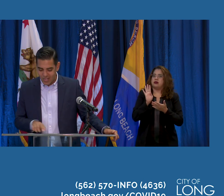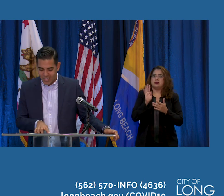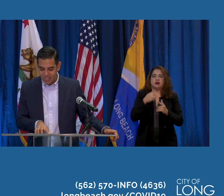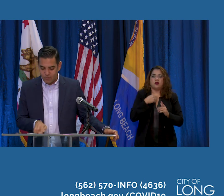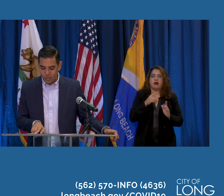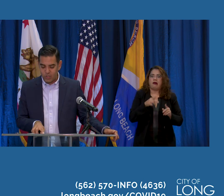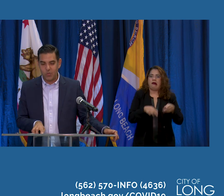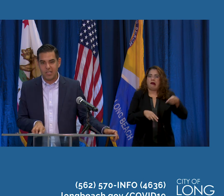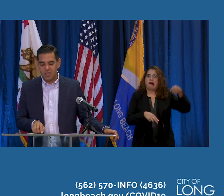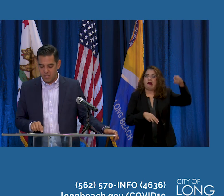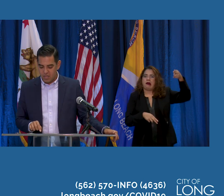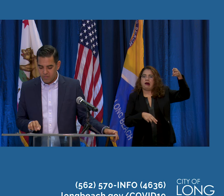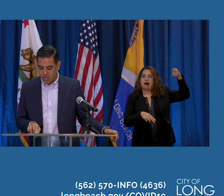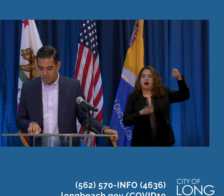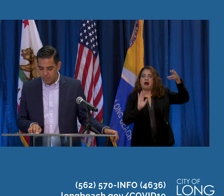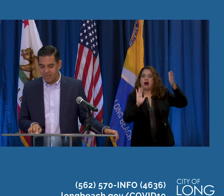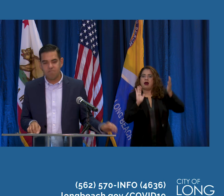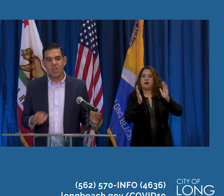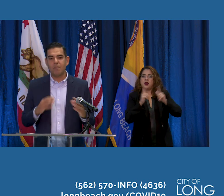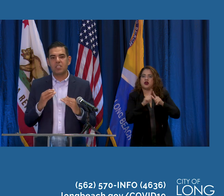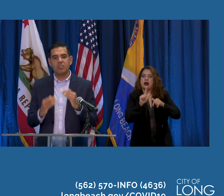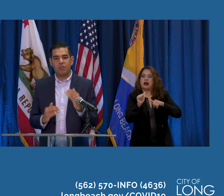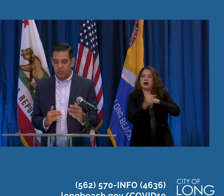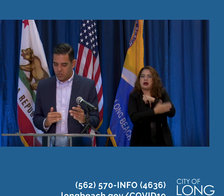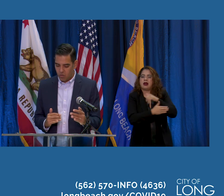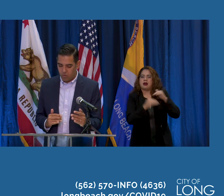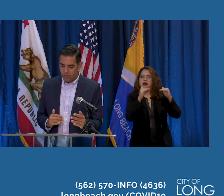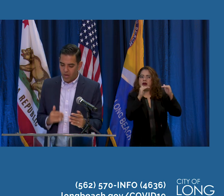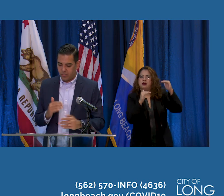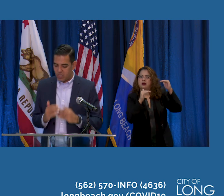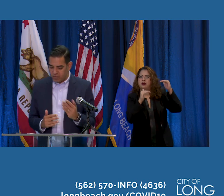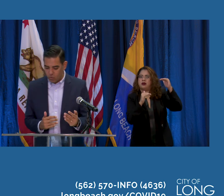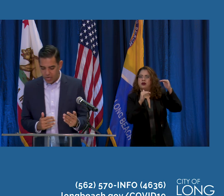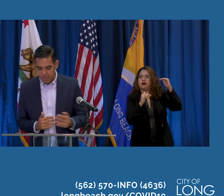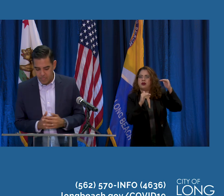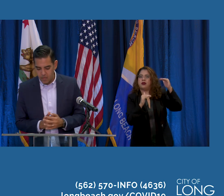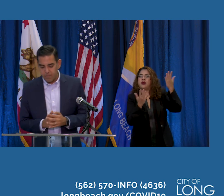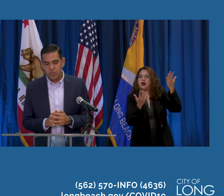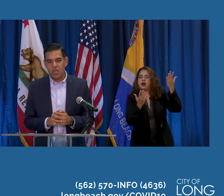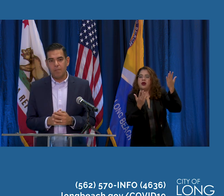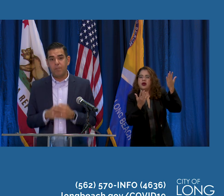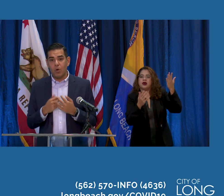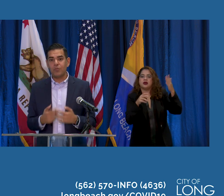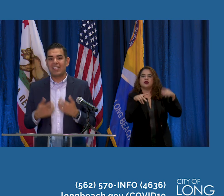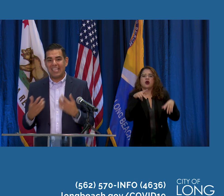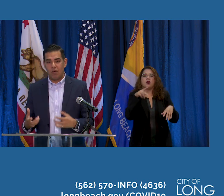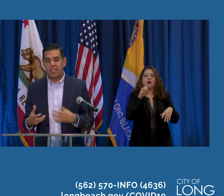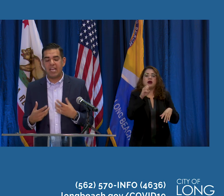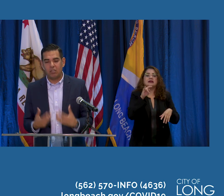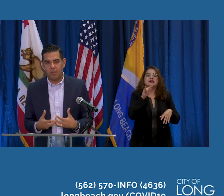So that again has fluctuated. But there's not much of a difference so the positivity rate, both the county and Long